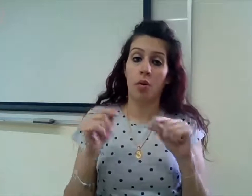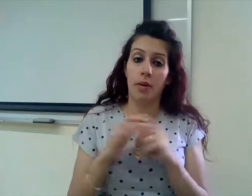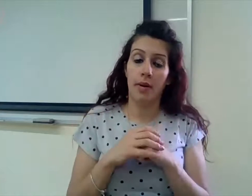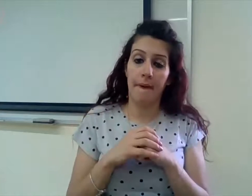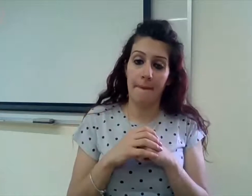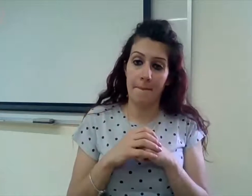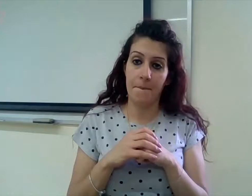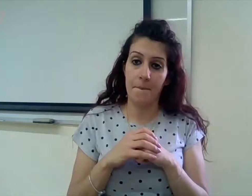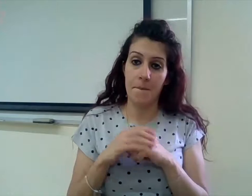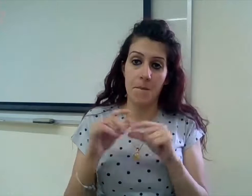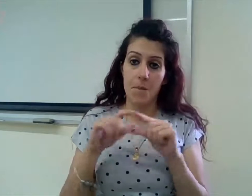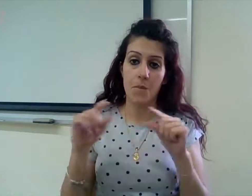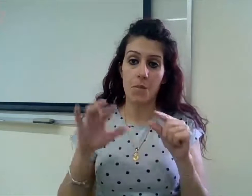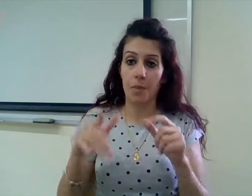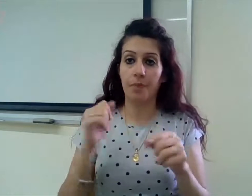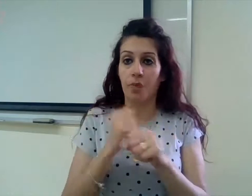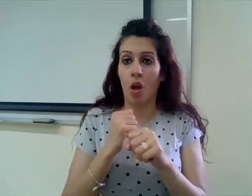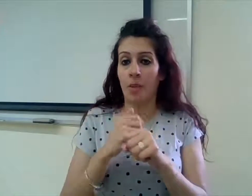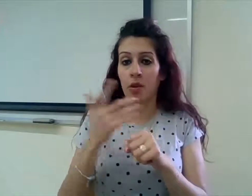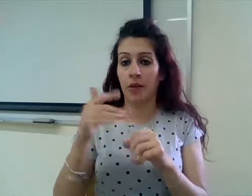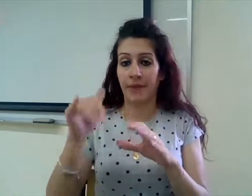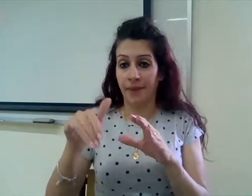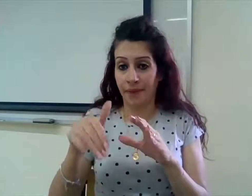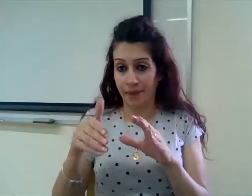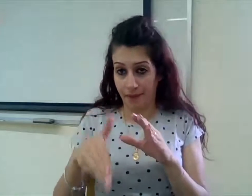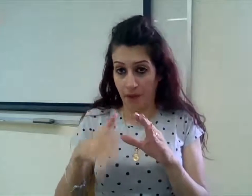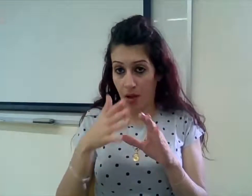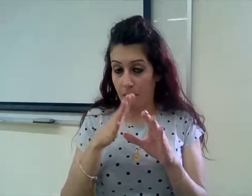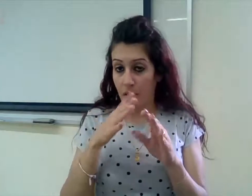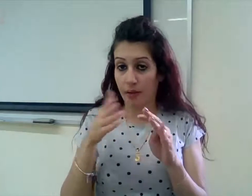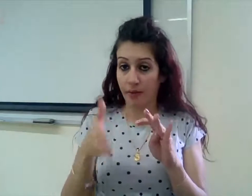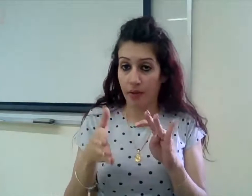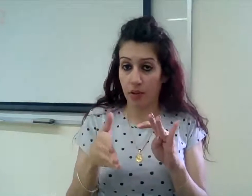managed through I think because she didn't share it I think through the